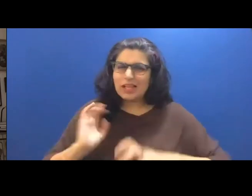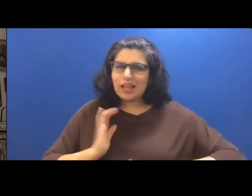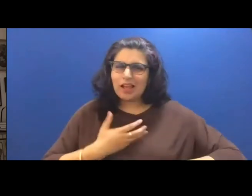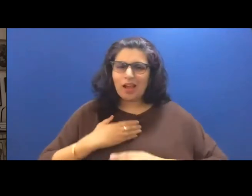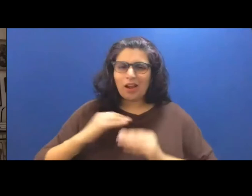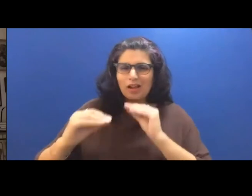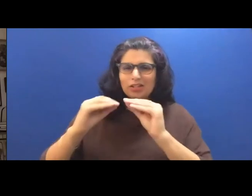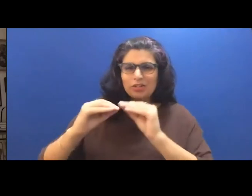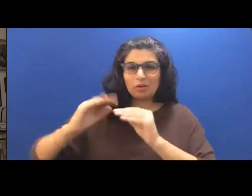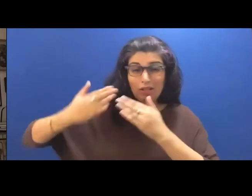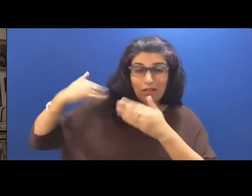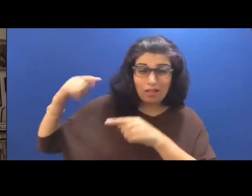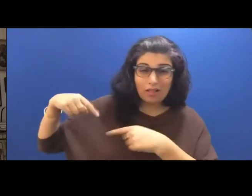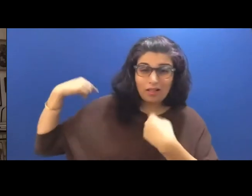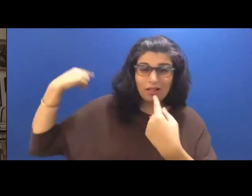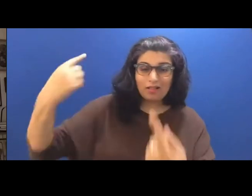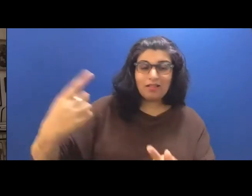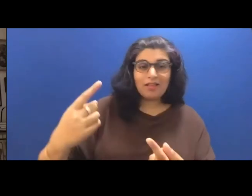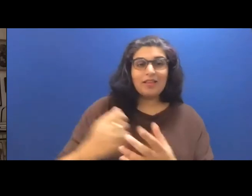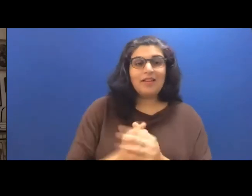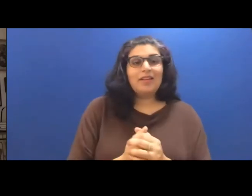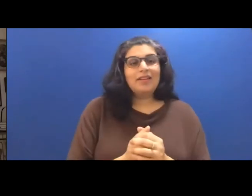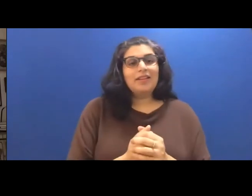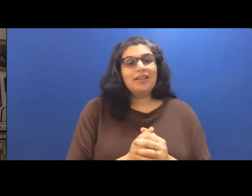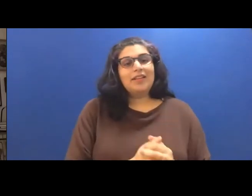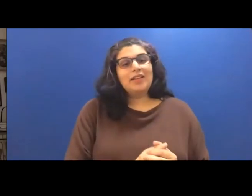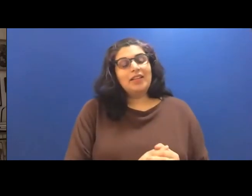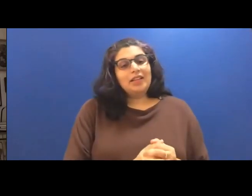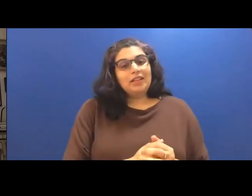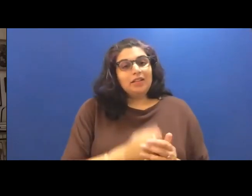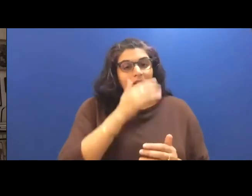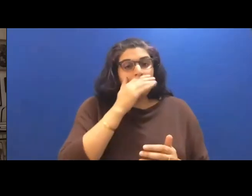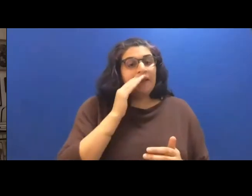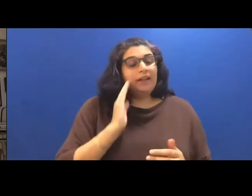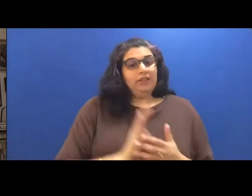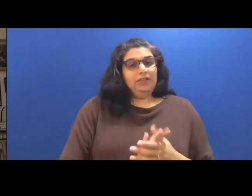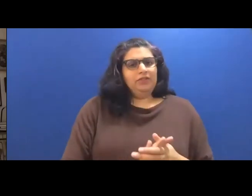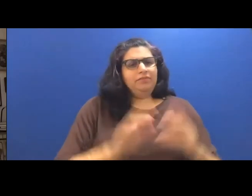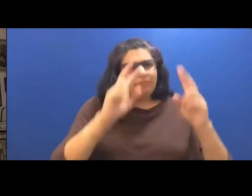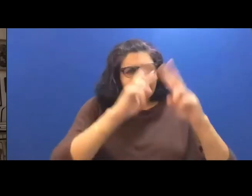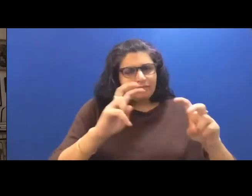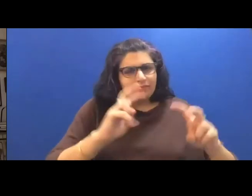as a retrospective of our rich and layered history, but also a resounding call to envision